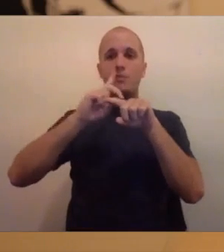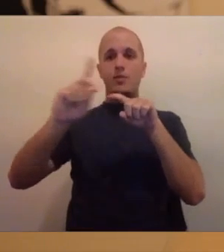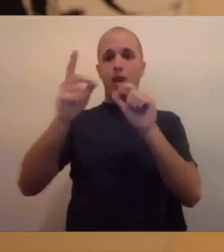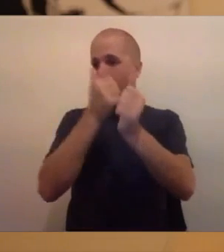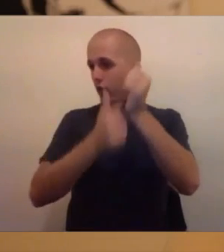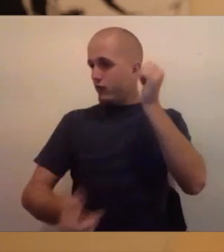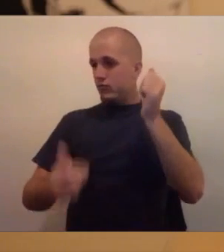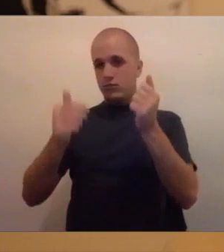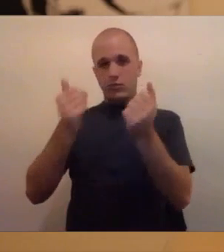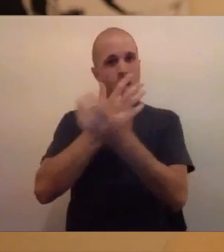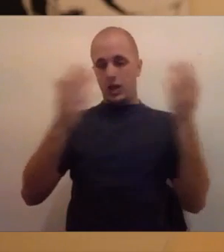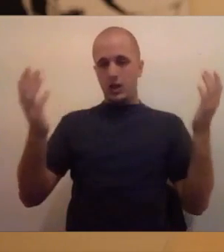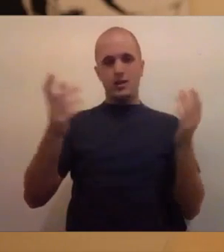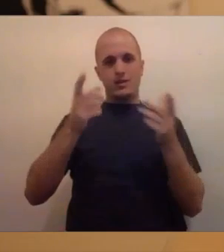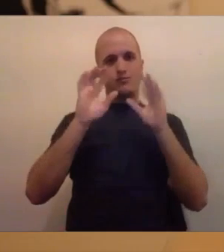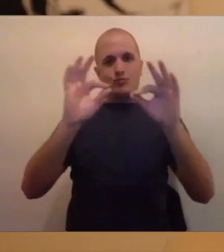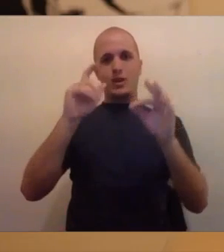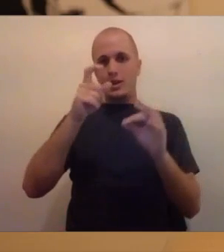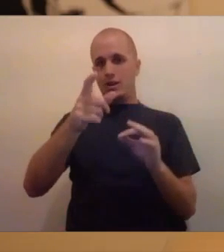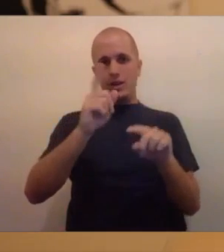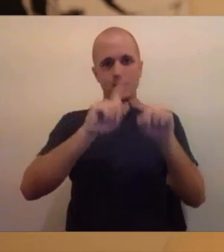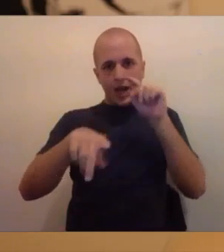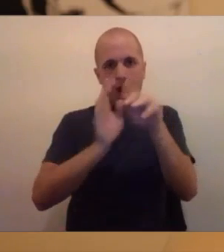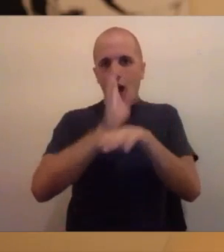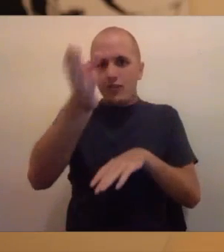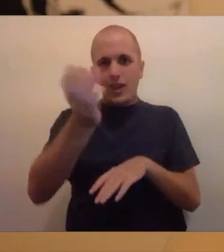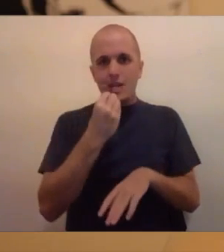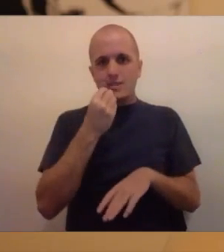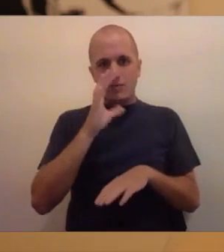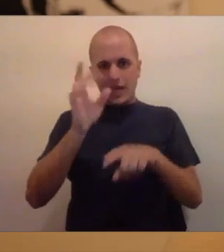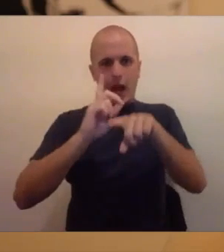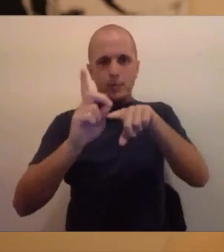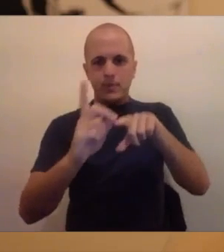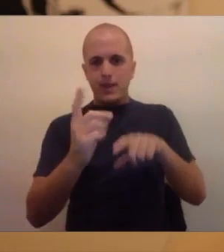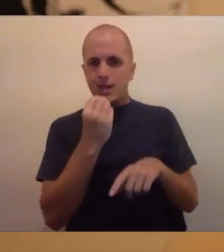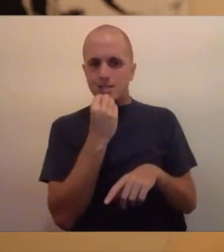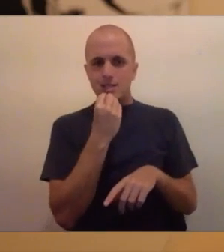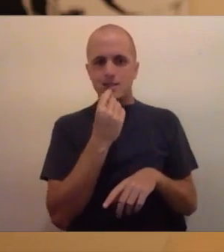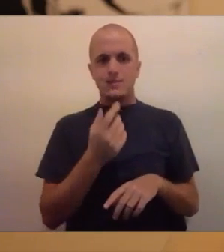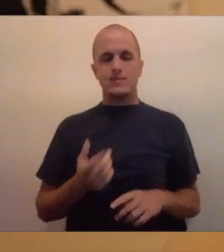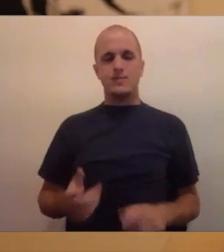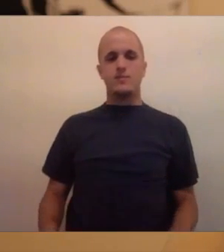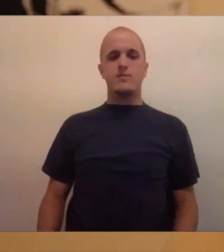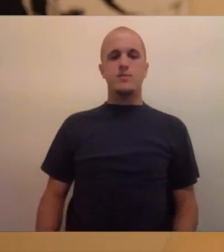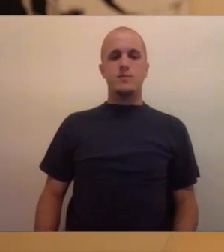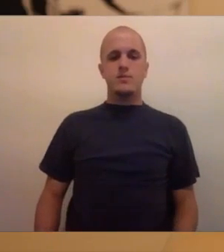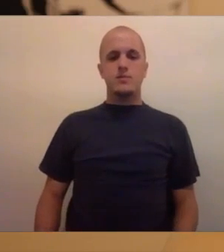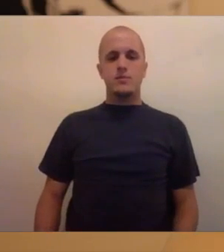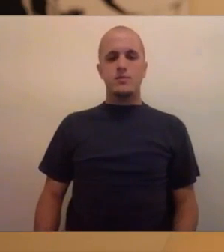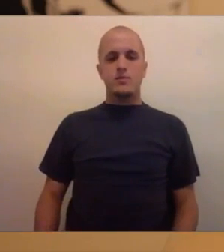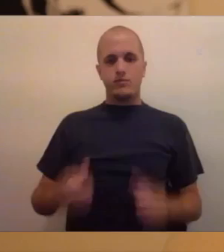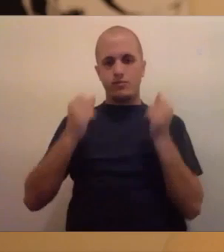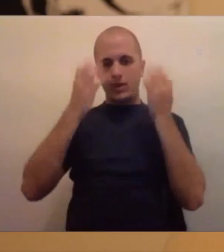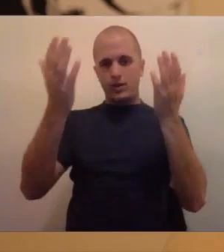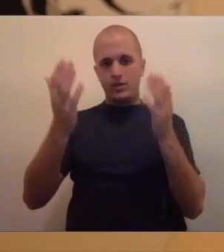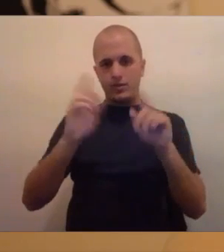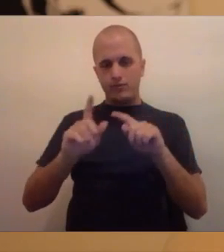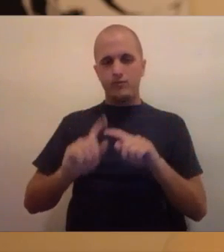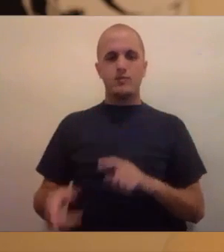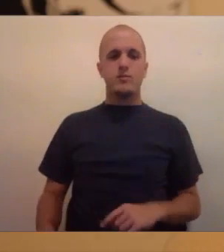you have discipline everywhere. Eating? You cannot overeat. Overeating will create trouble.